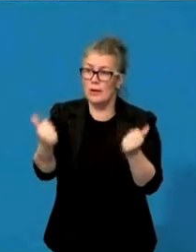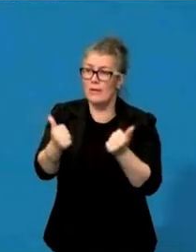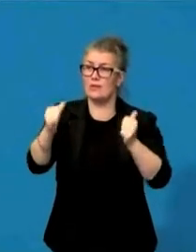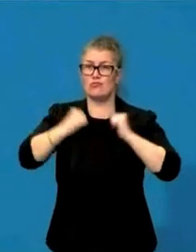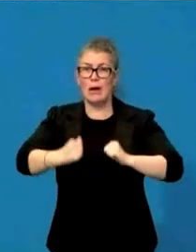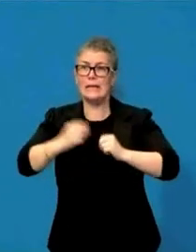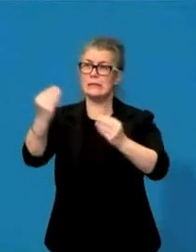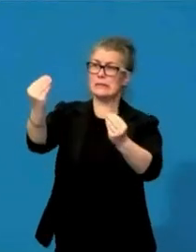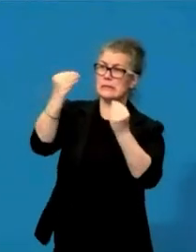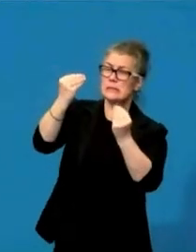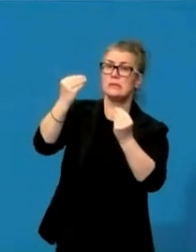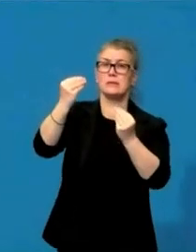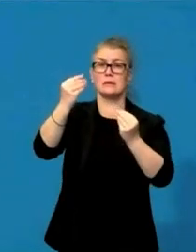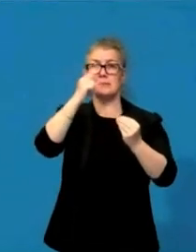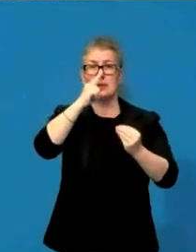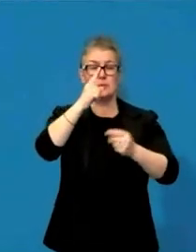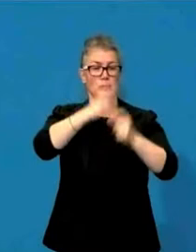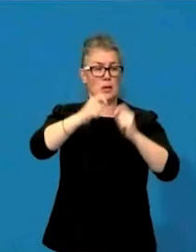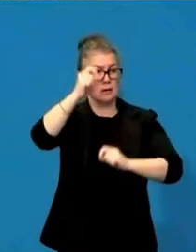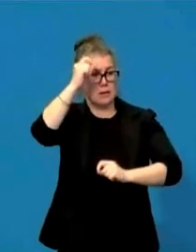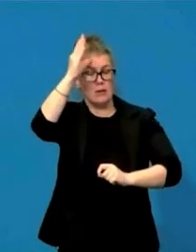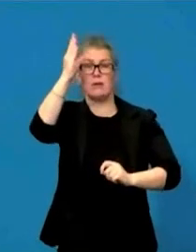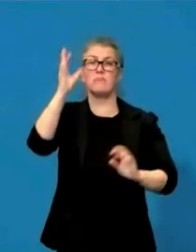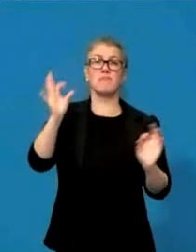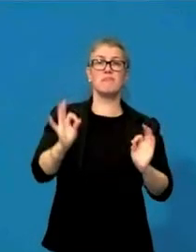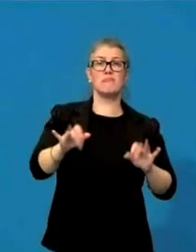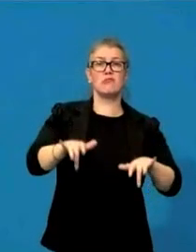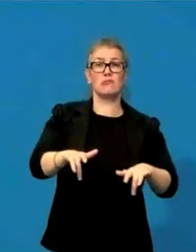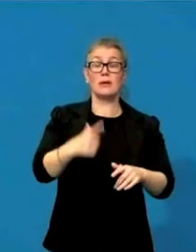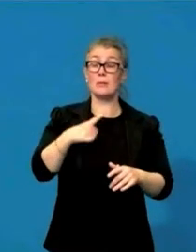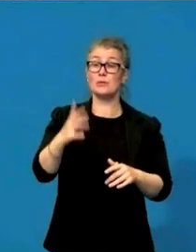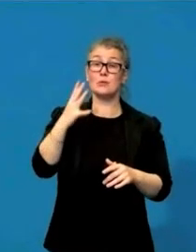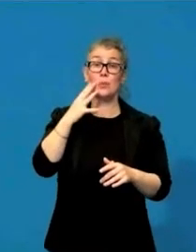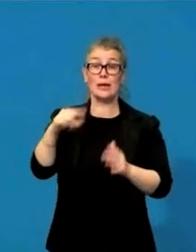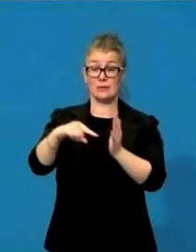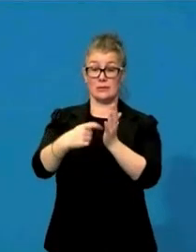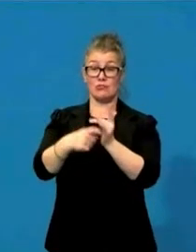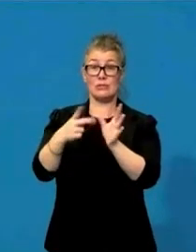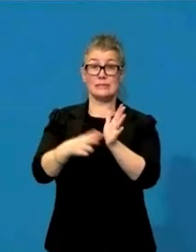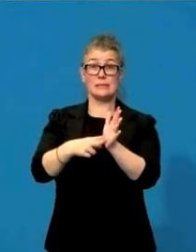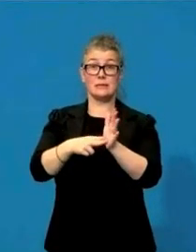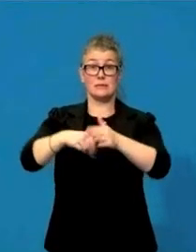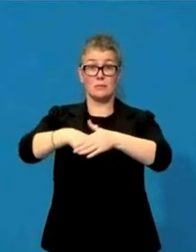Because I guess both of us, when we took Tristan on, we both - you know, we're both